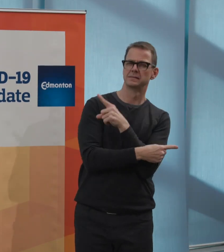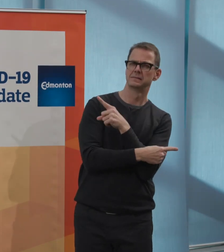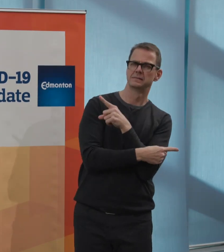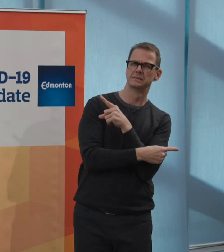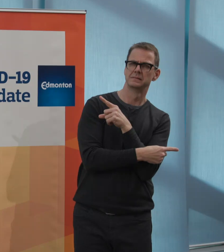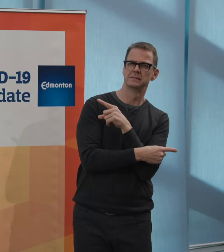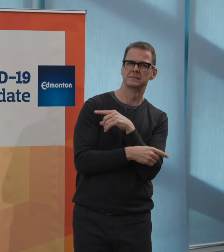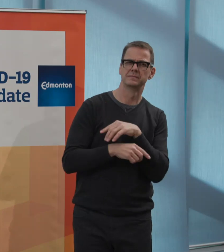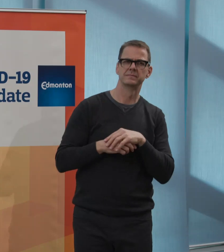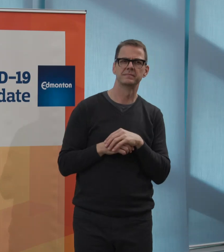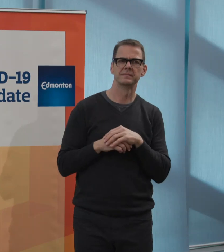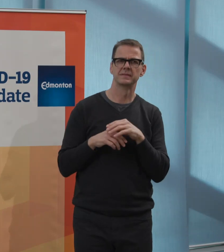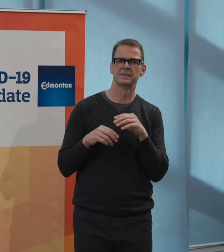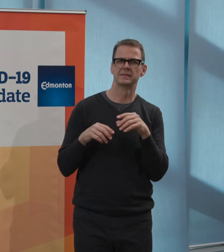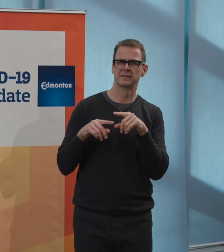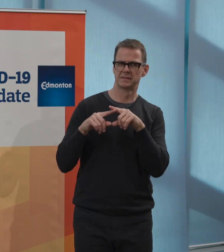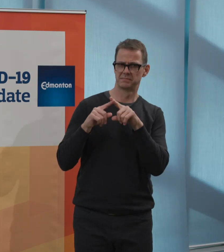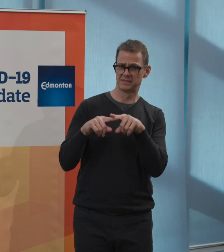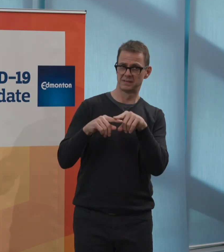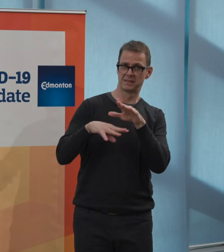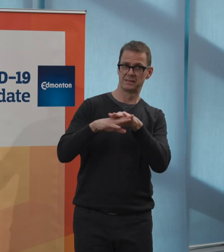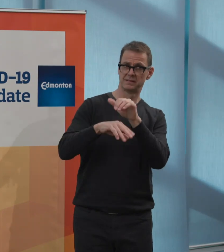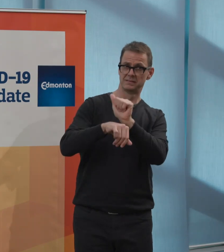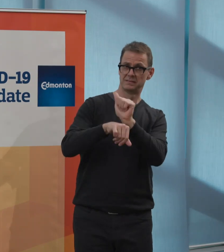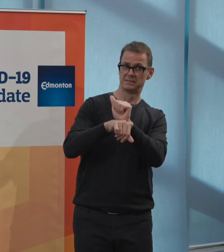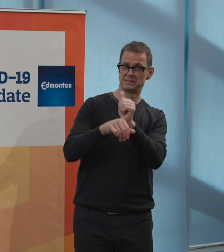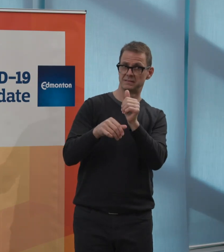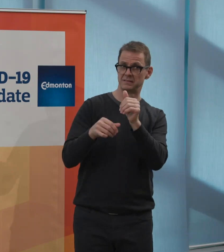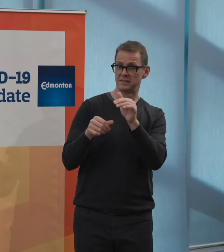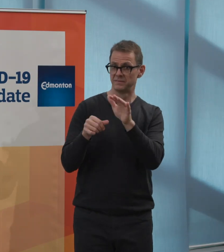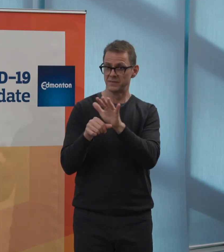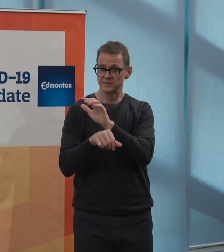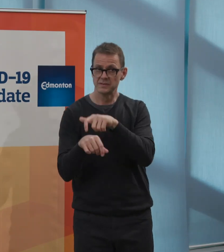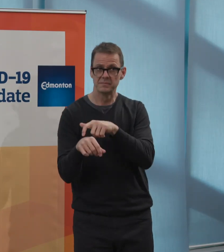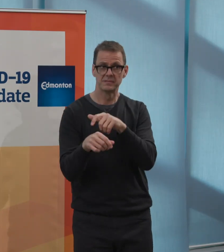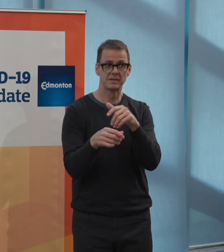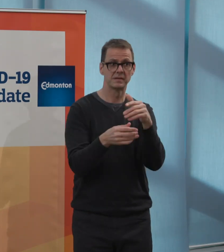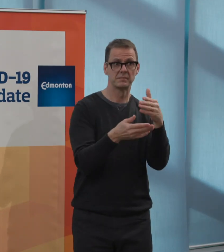to pay I believe it was fifty five percent of their of their paychecks or